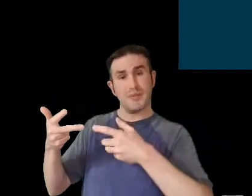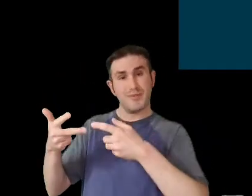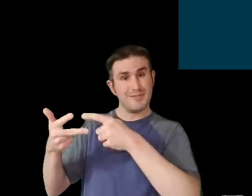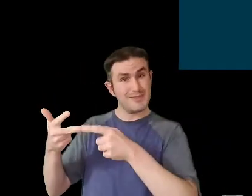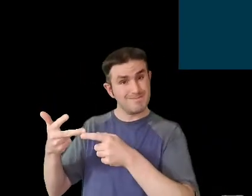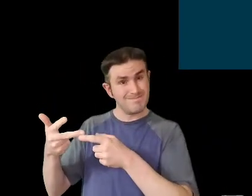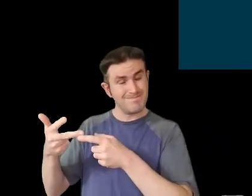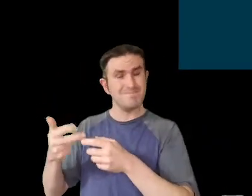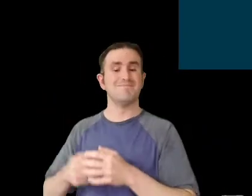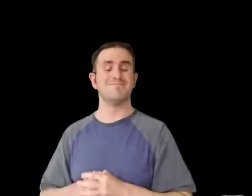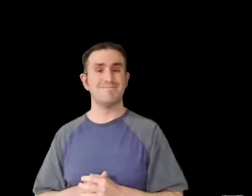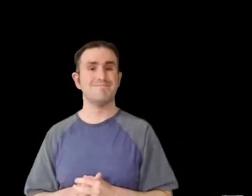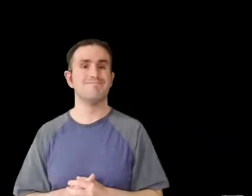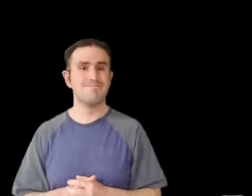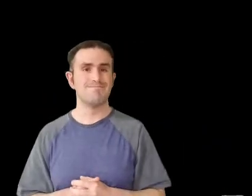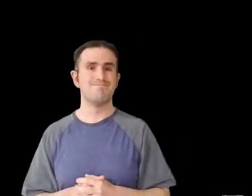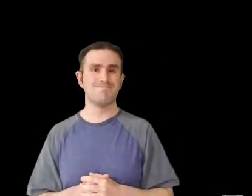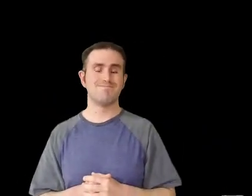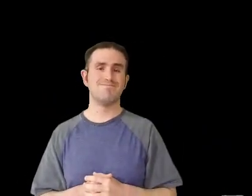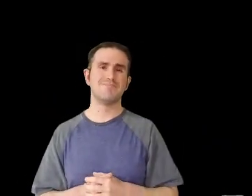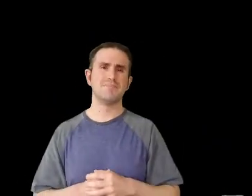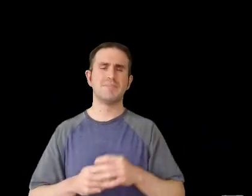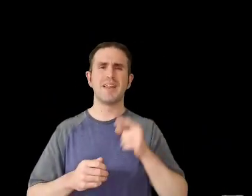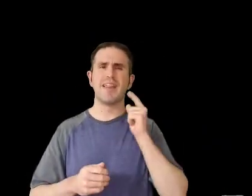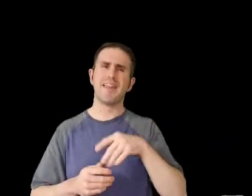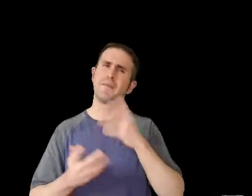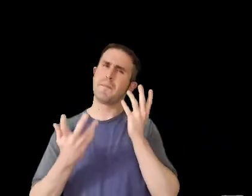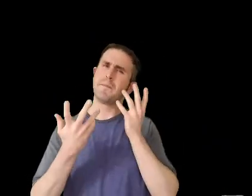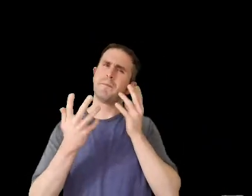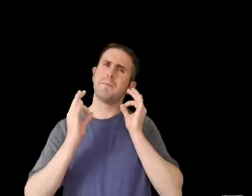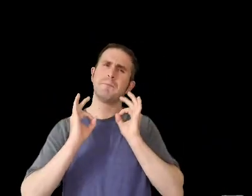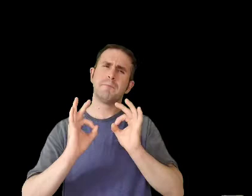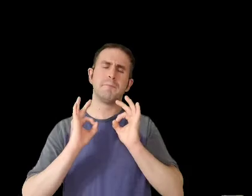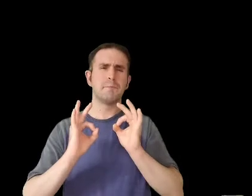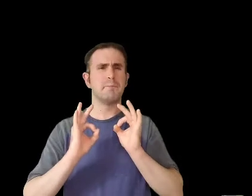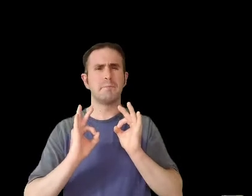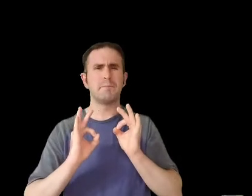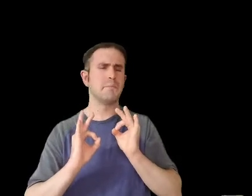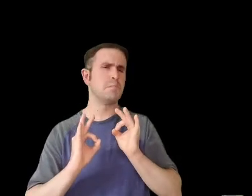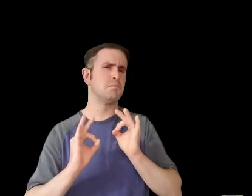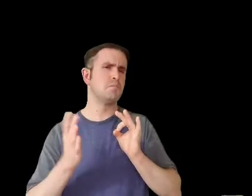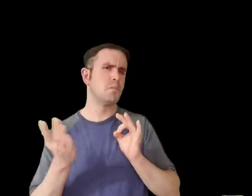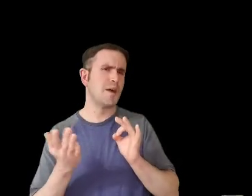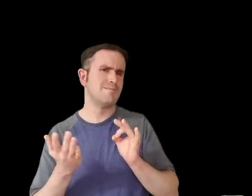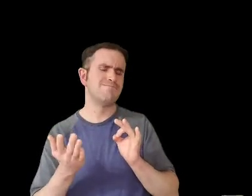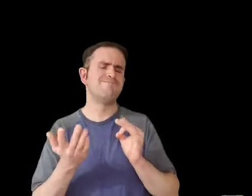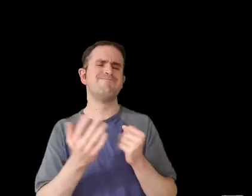and this is really great if you uh, like I said feel, um, more tendency towards...